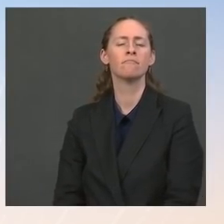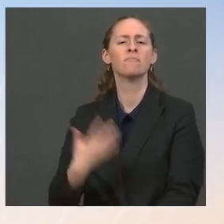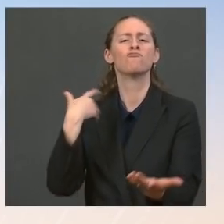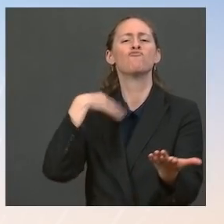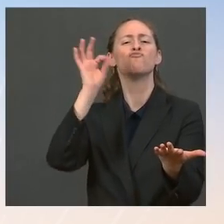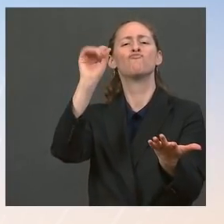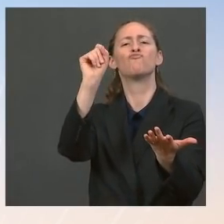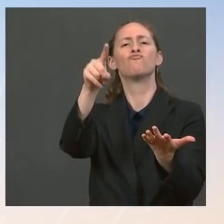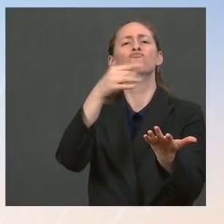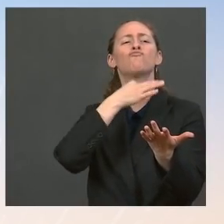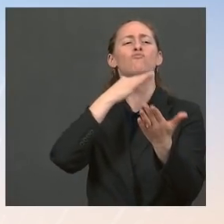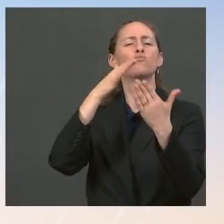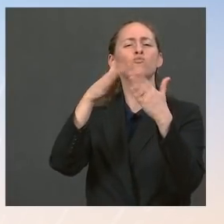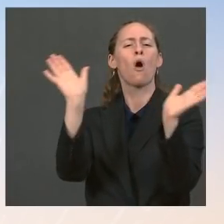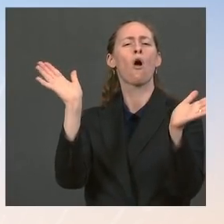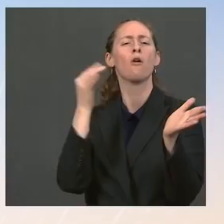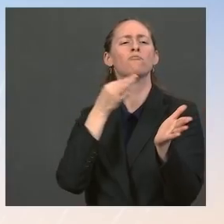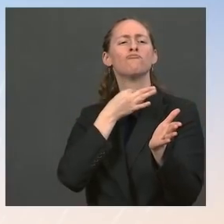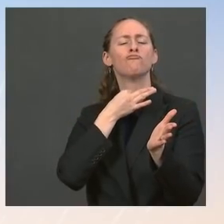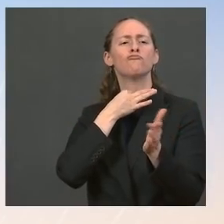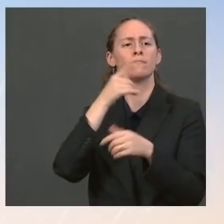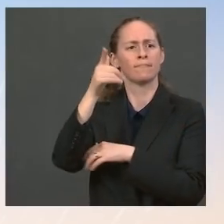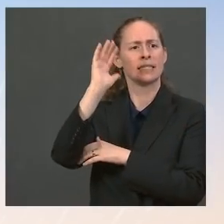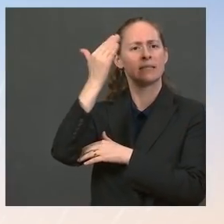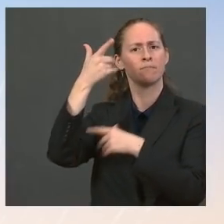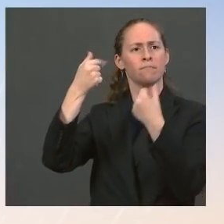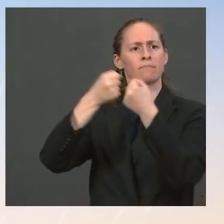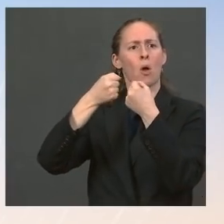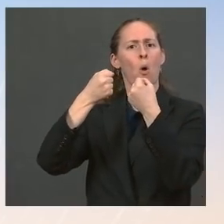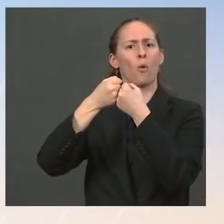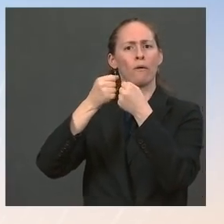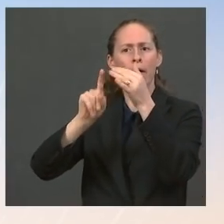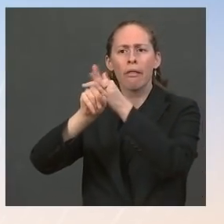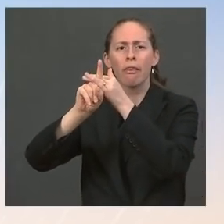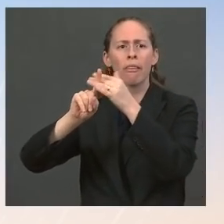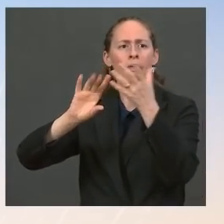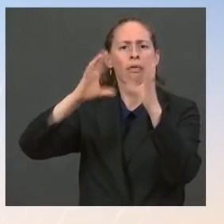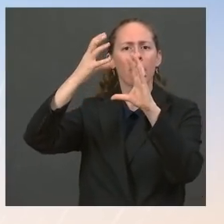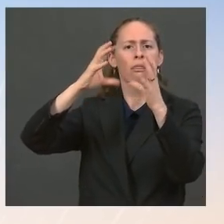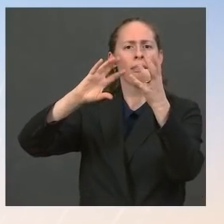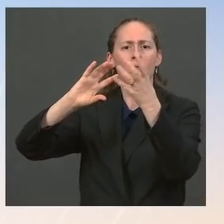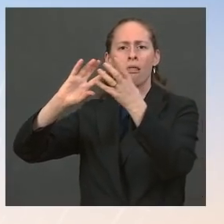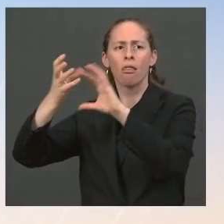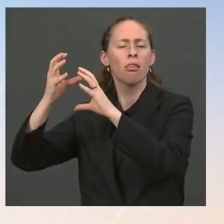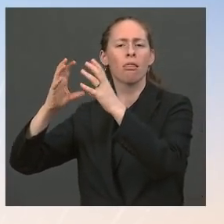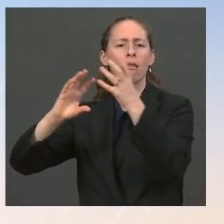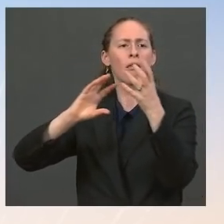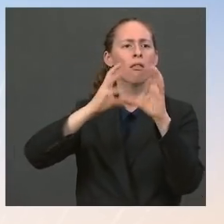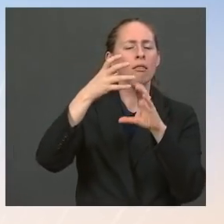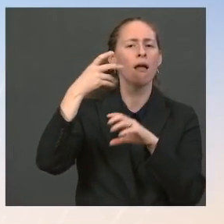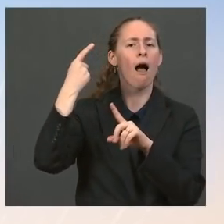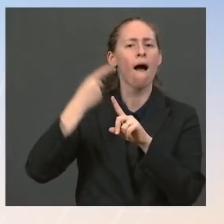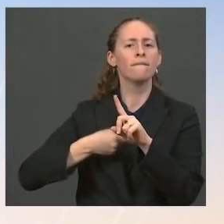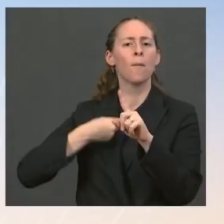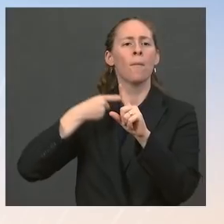are border crises that keep popping up, sort of like whack-a-mole. Every month or so, there's another clump of people